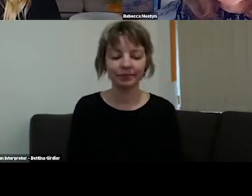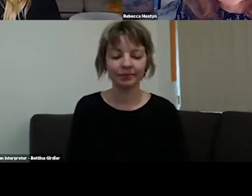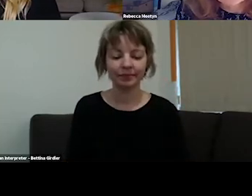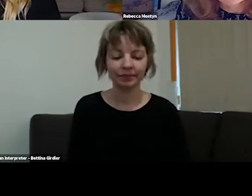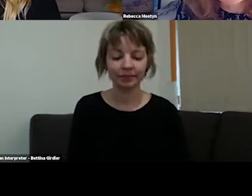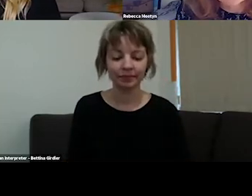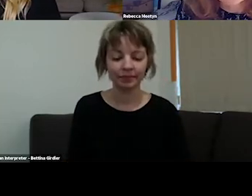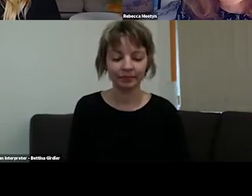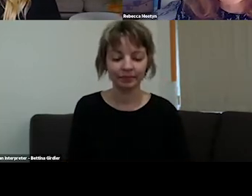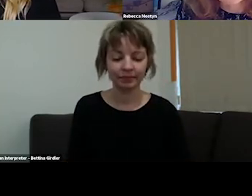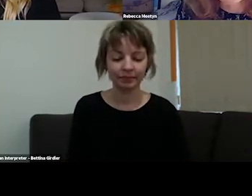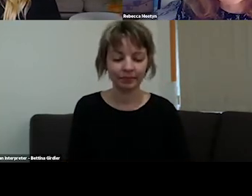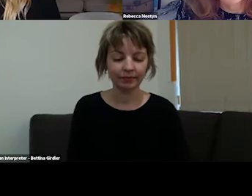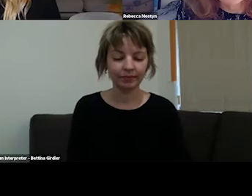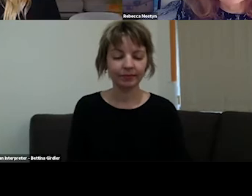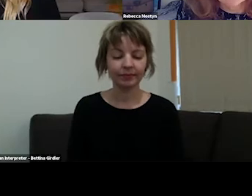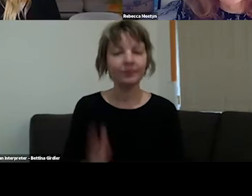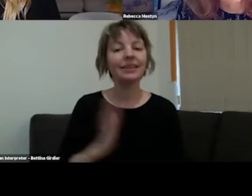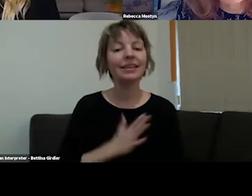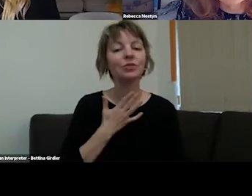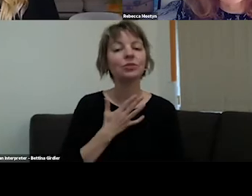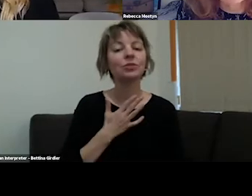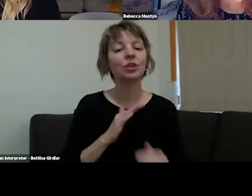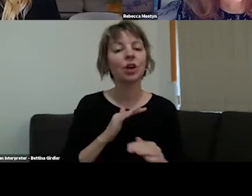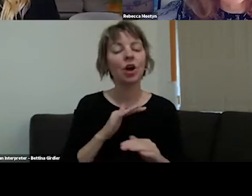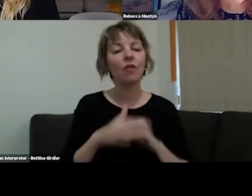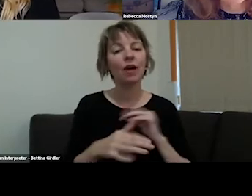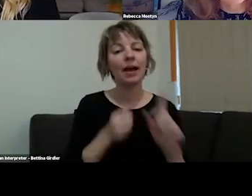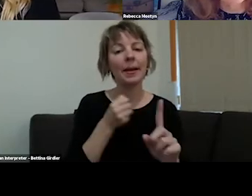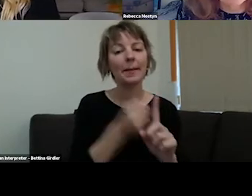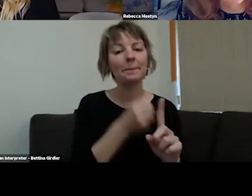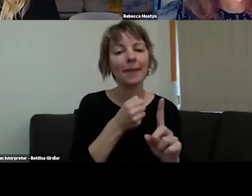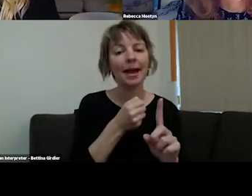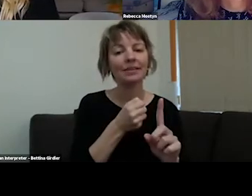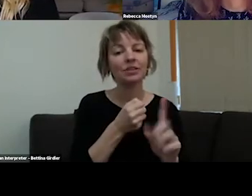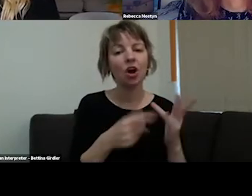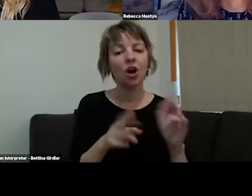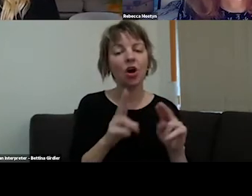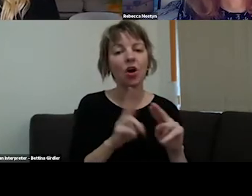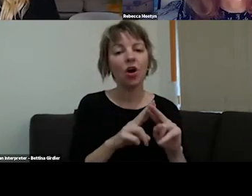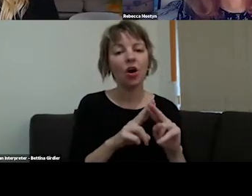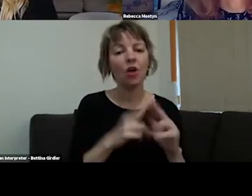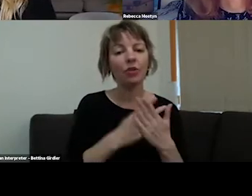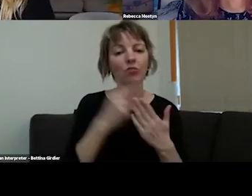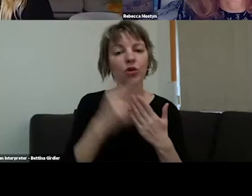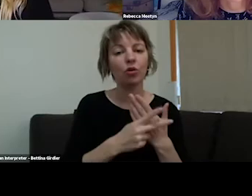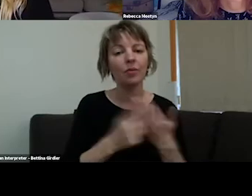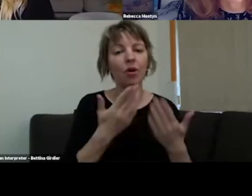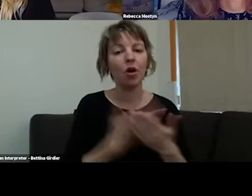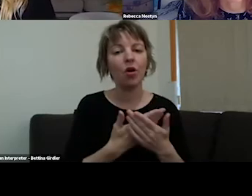about the measurement of the impact of programs upon the vets who took part. Was this mainly qualitative or also quantitative outcomes?